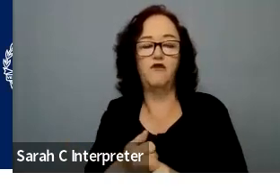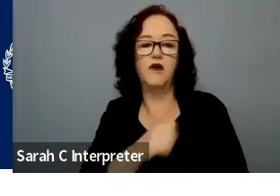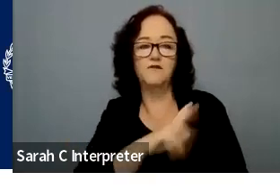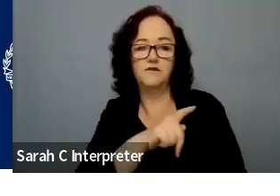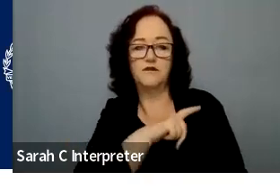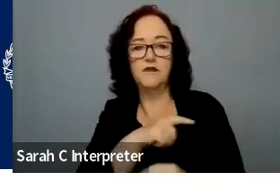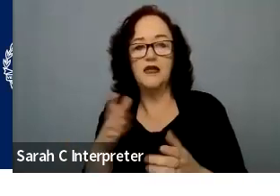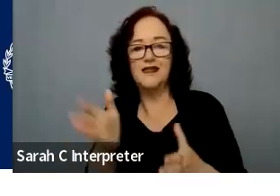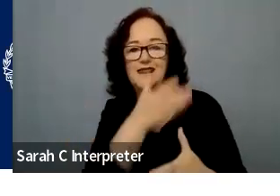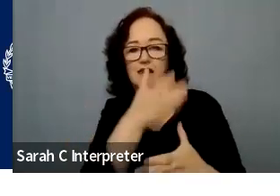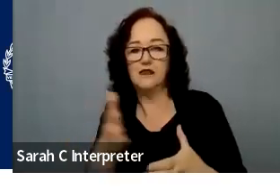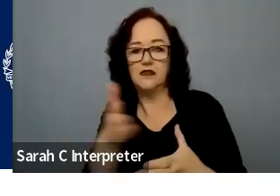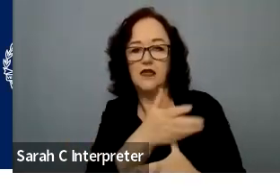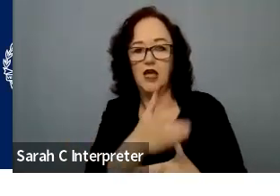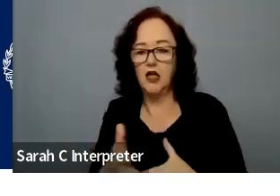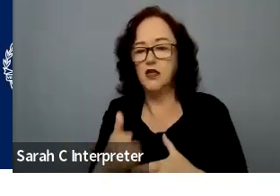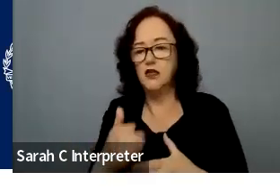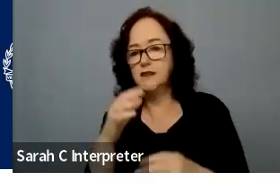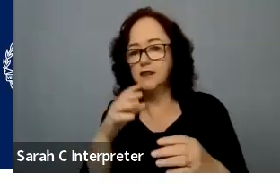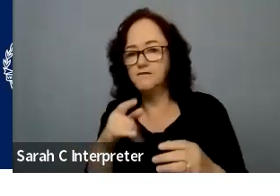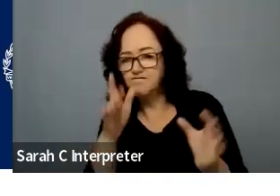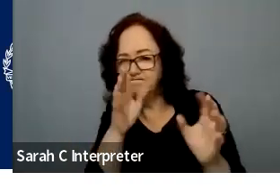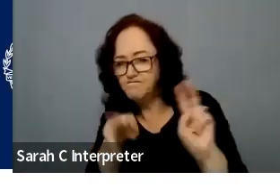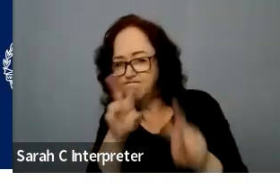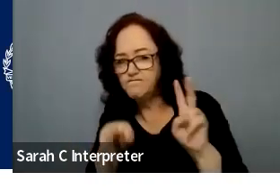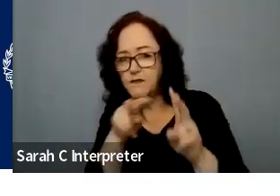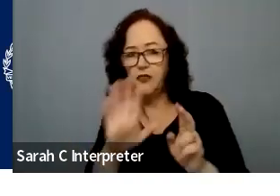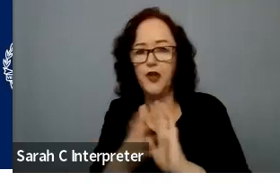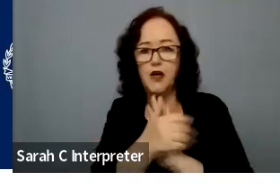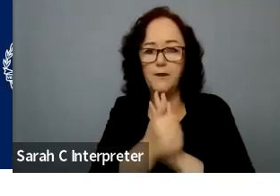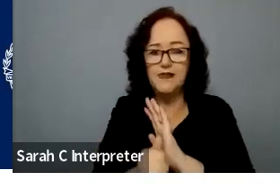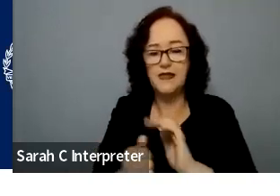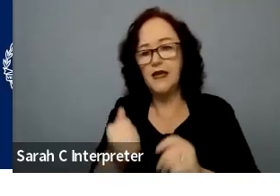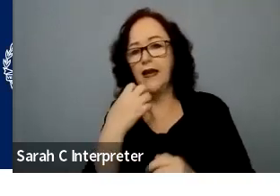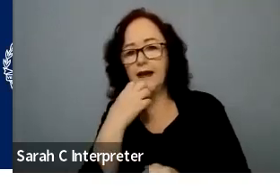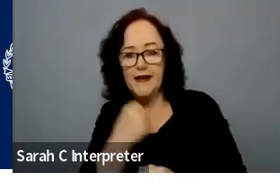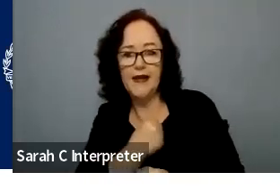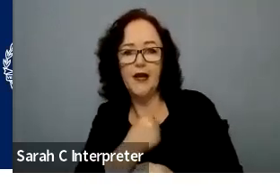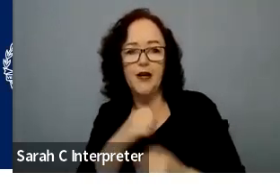more about that later on, we provided the students with an overview of the events that were going to